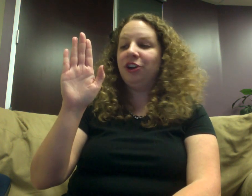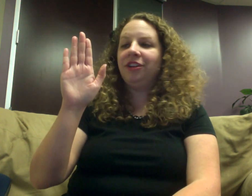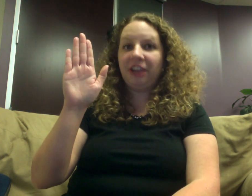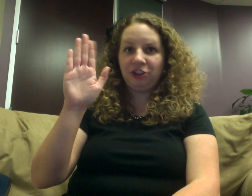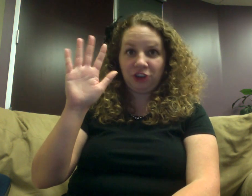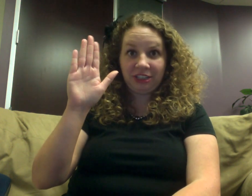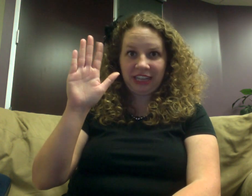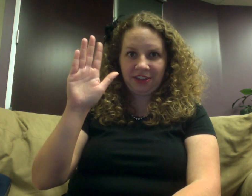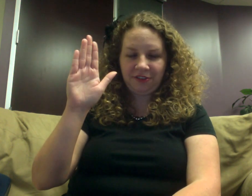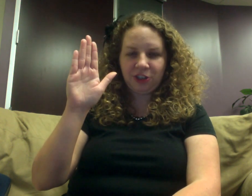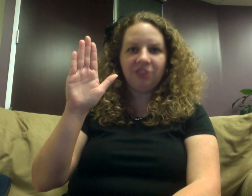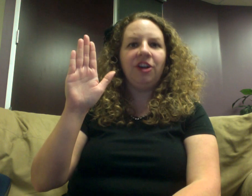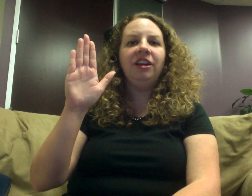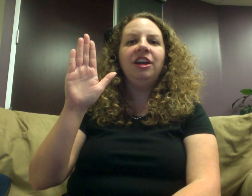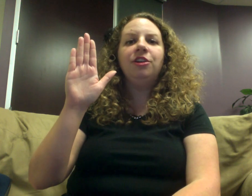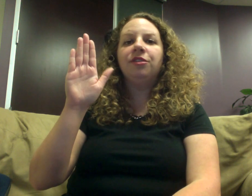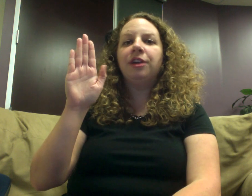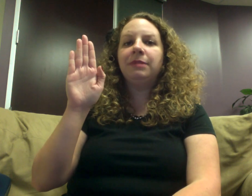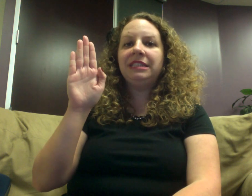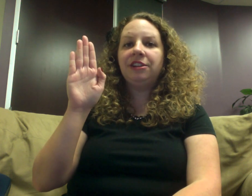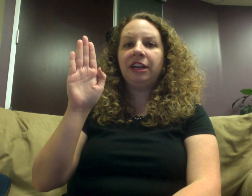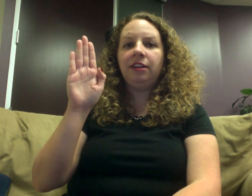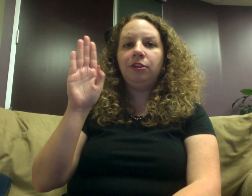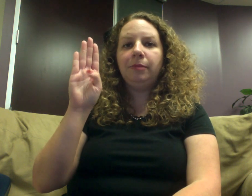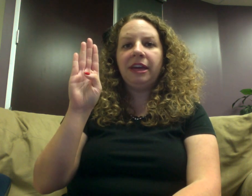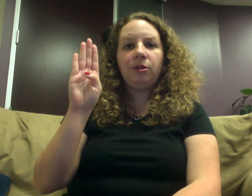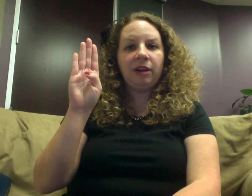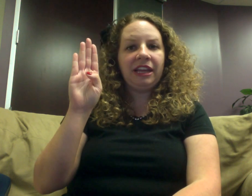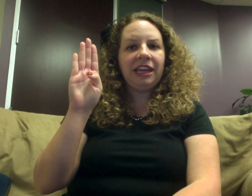your fingers are together first of all. That your thumb is either in a little bit or can